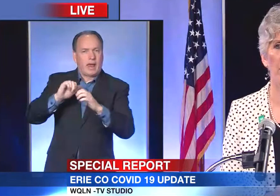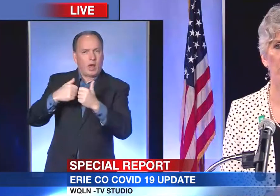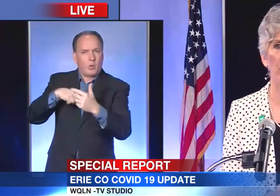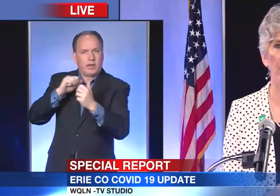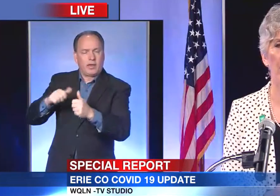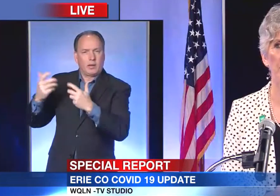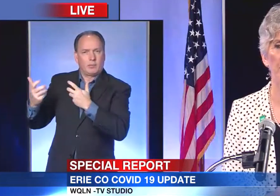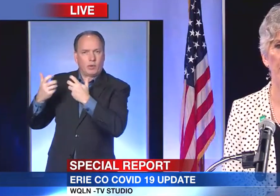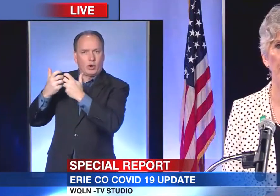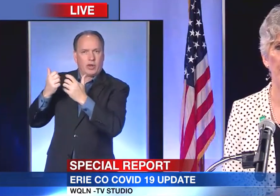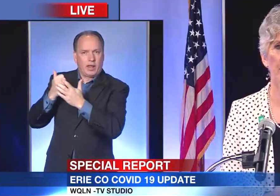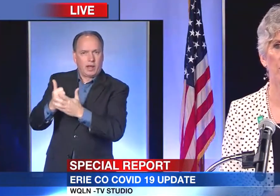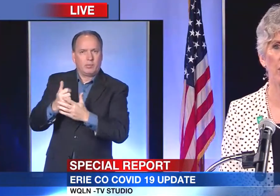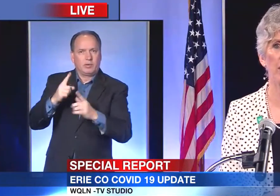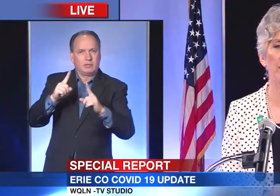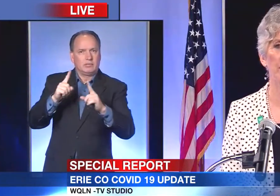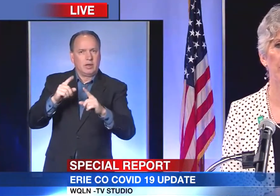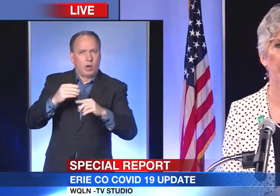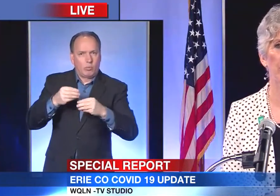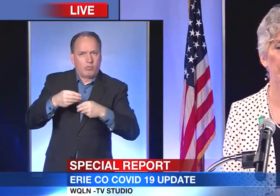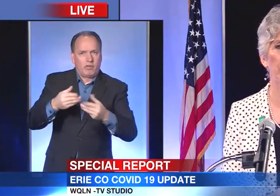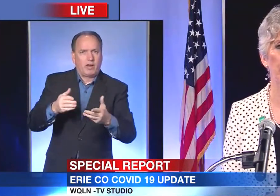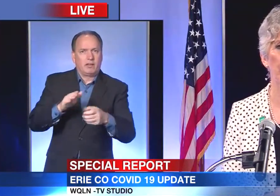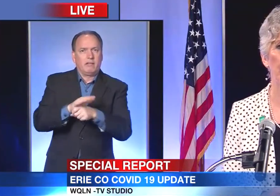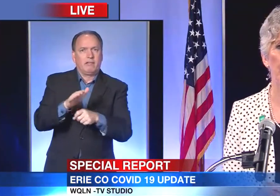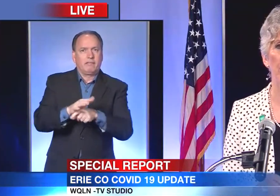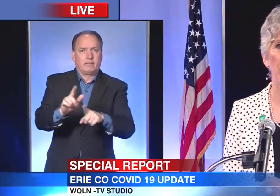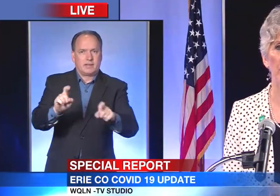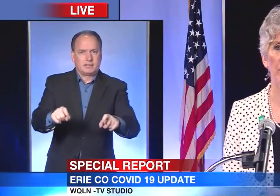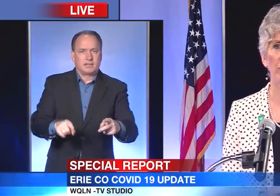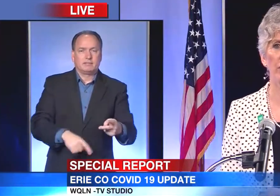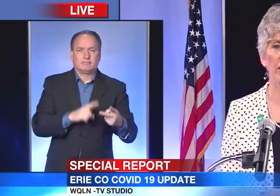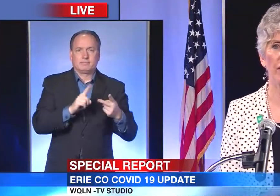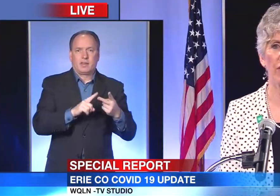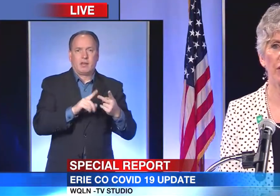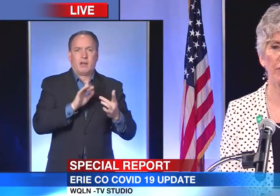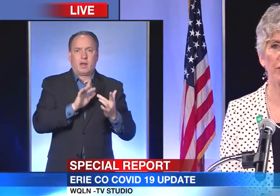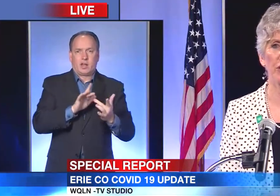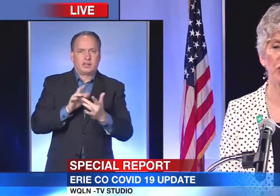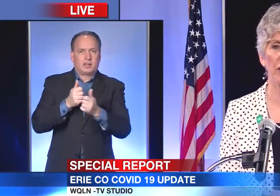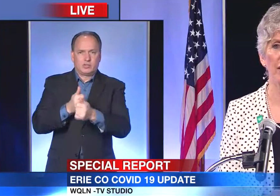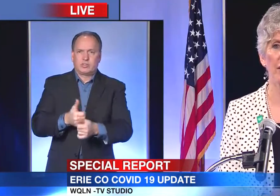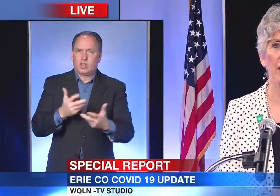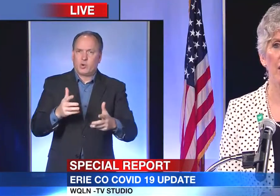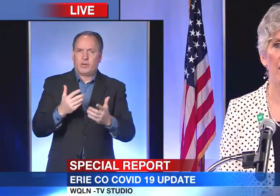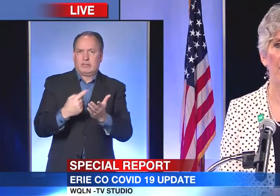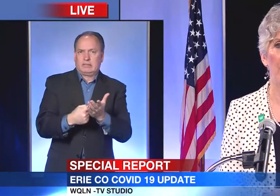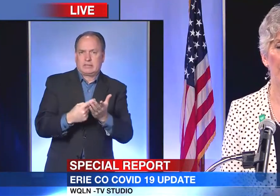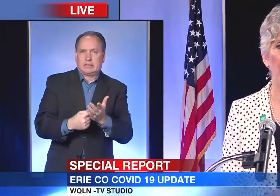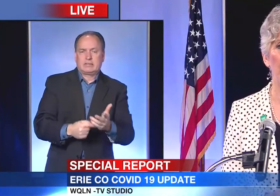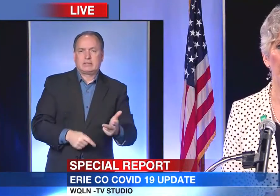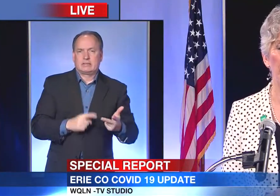ON THAT, AND WE NEED TO SEE HOW WE CAN BE A PARTNER AND REALLY HELP THE MAKE TESTING WHAT IT NEEDS TO BE IN OUR COMMUNITY.